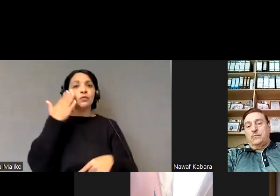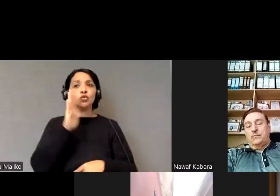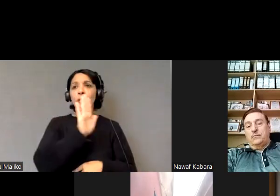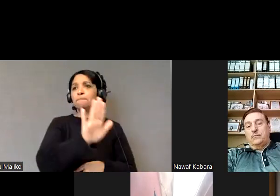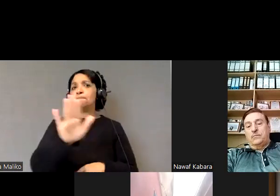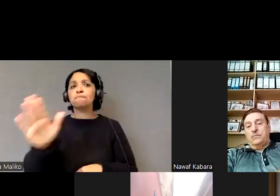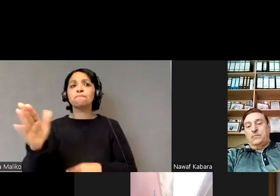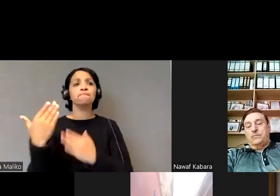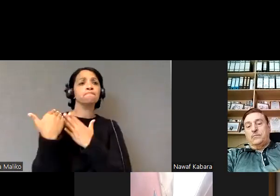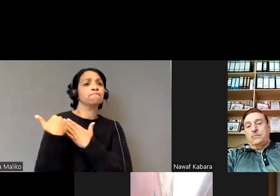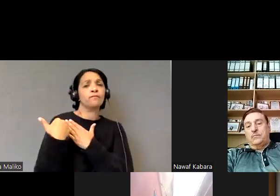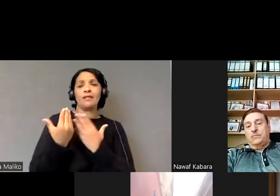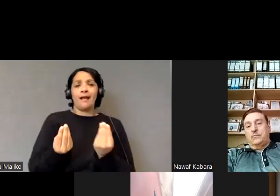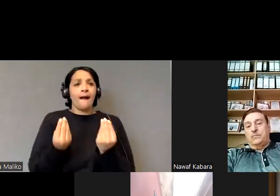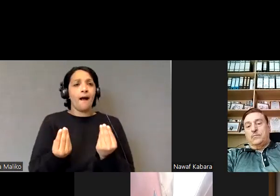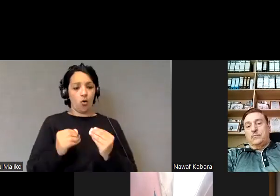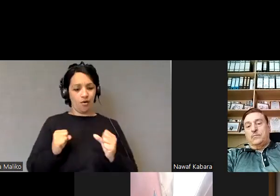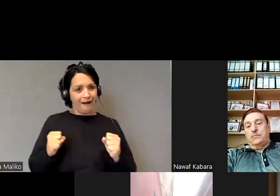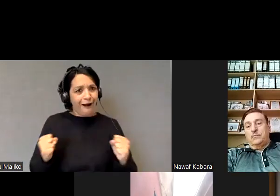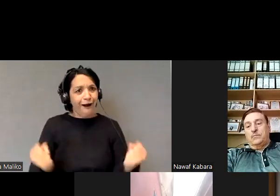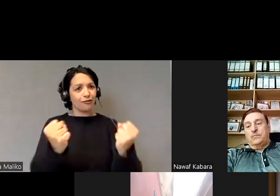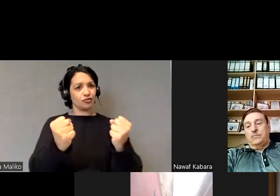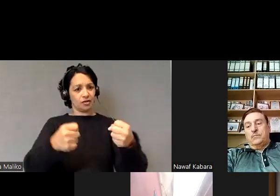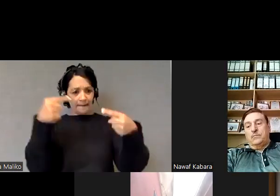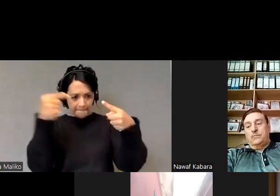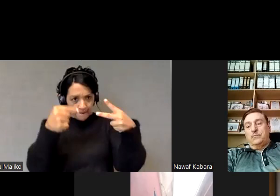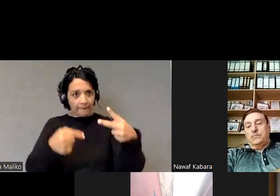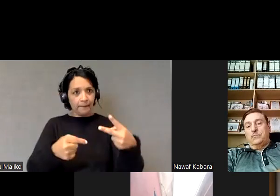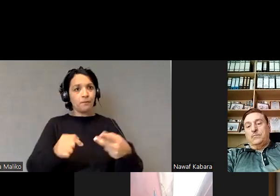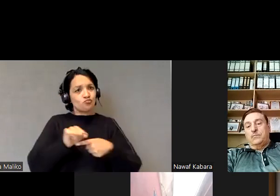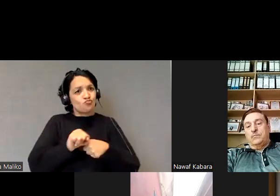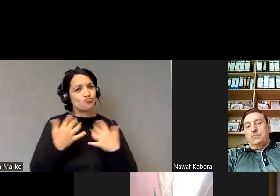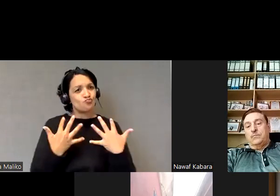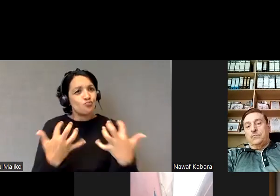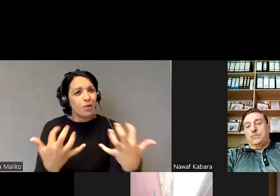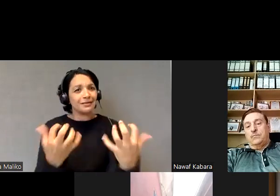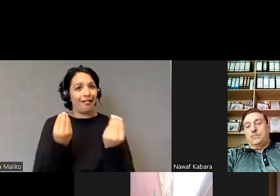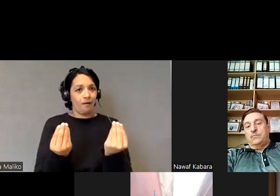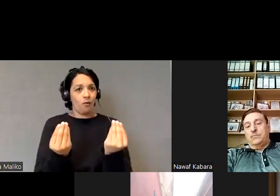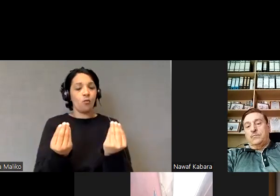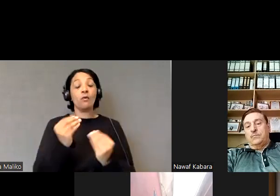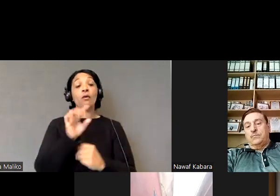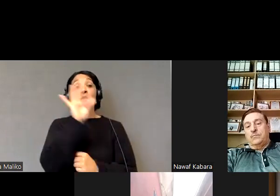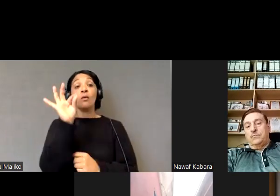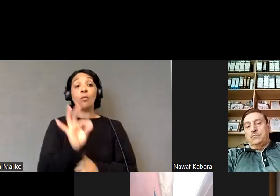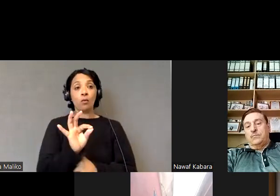can do, something actionable and feasible to help to break the cycle of exclusion, but